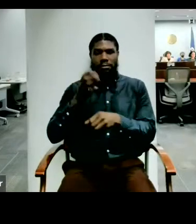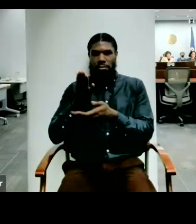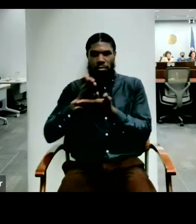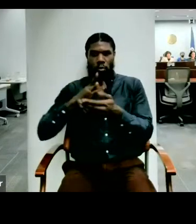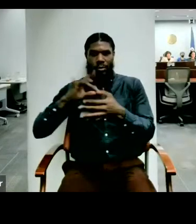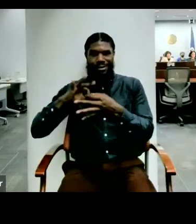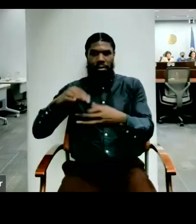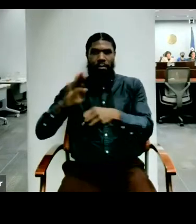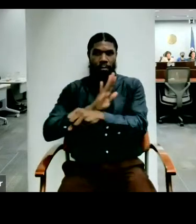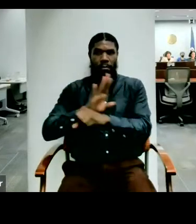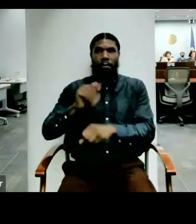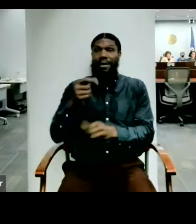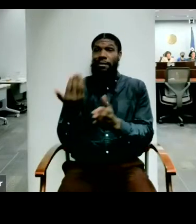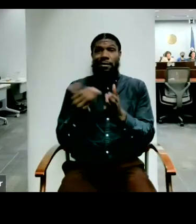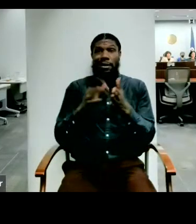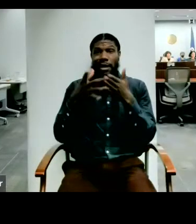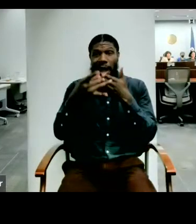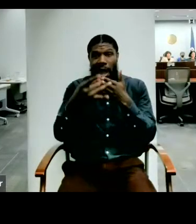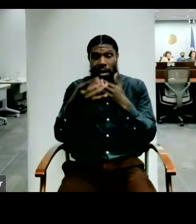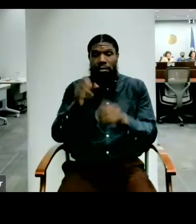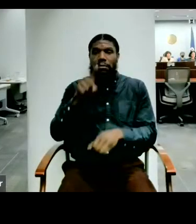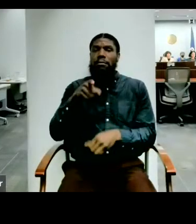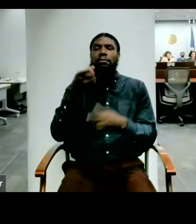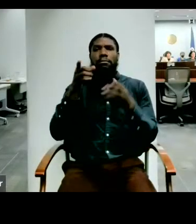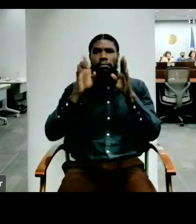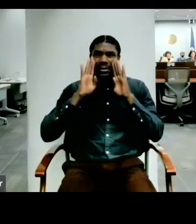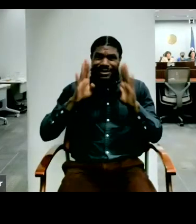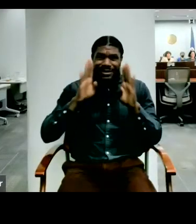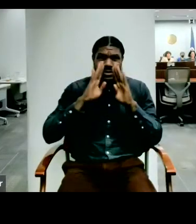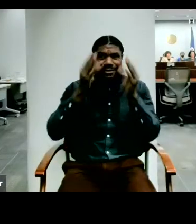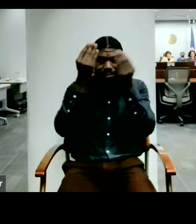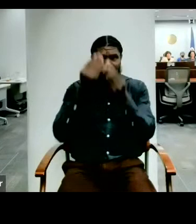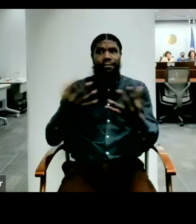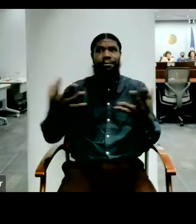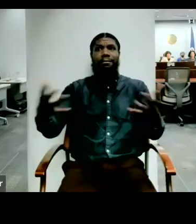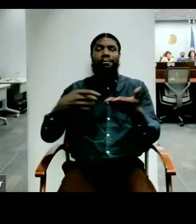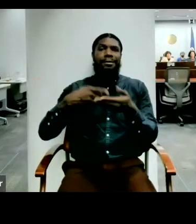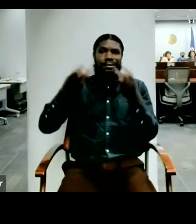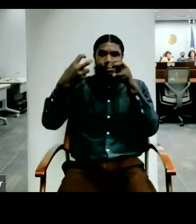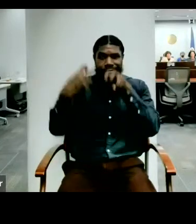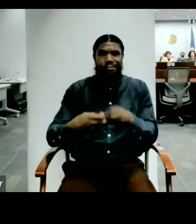guidance brought to the attention, sitting down and discussing and working out protocols that